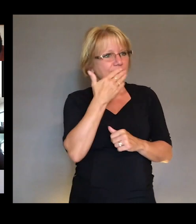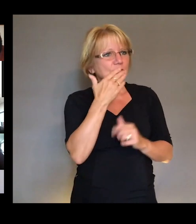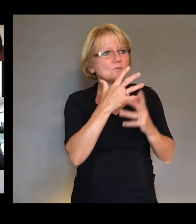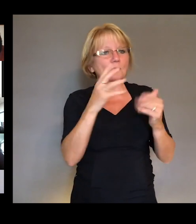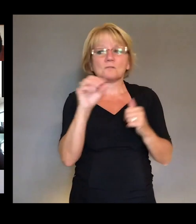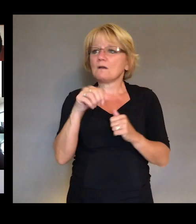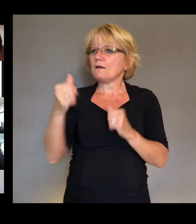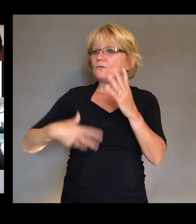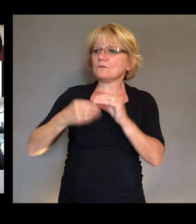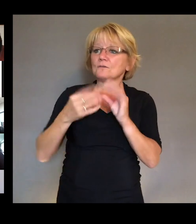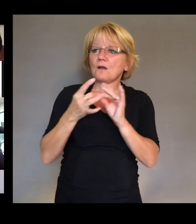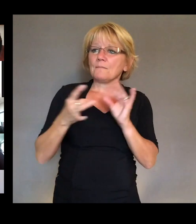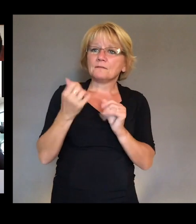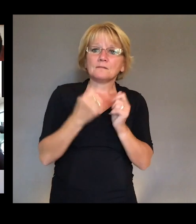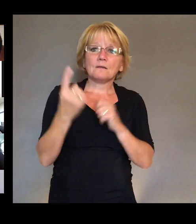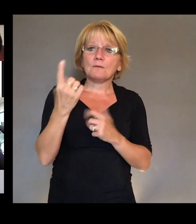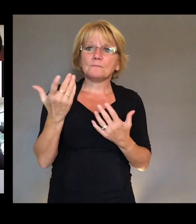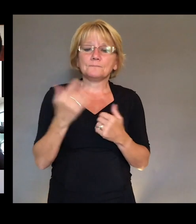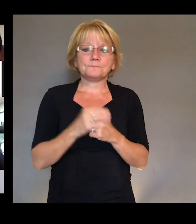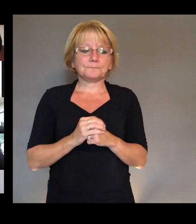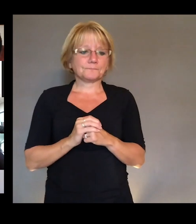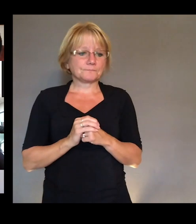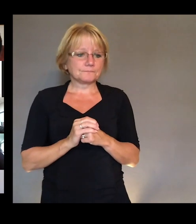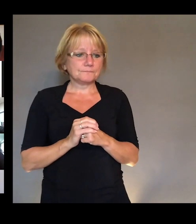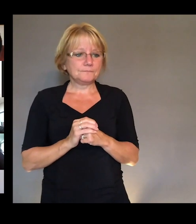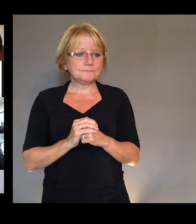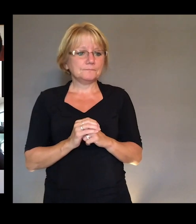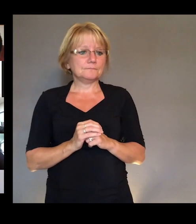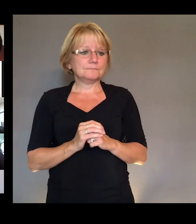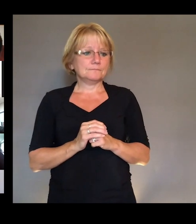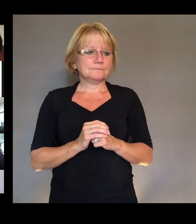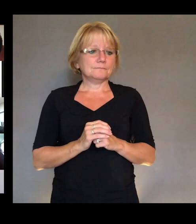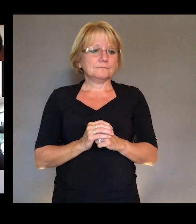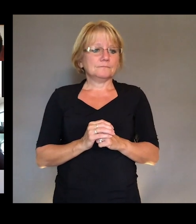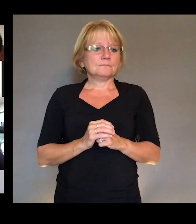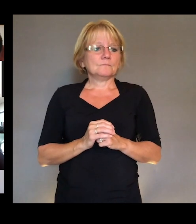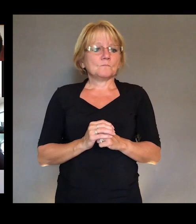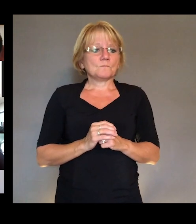Absolutely, thank you so much. Anybody else want to... I can speak on that a little bit.